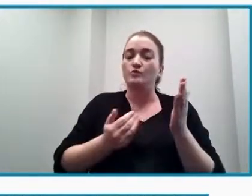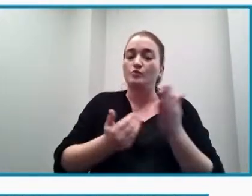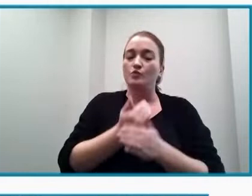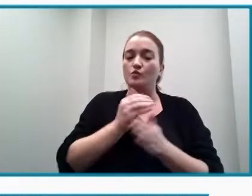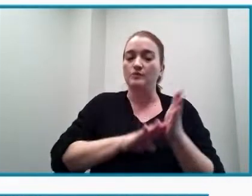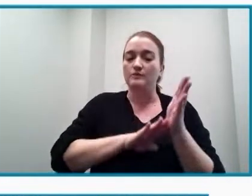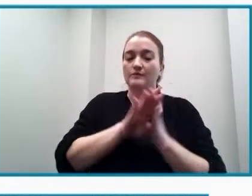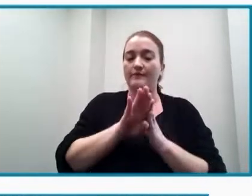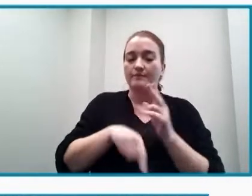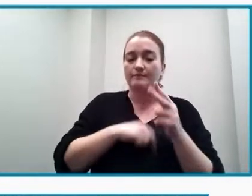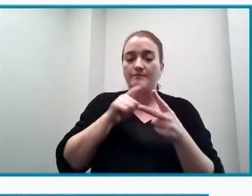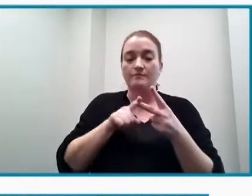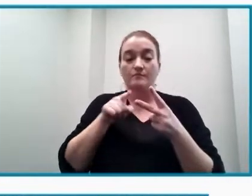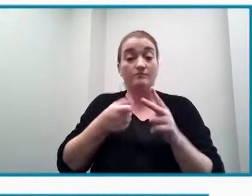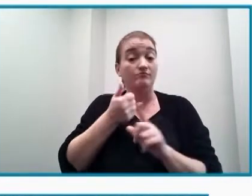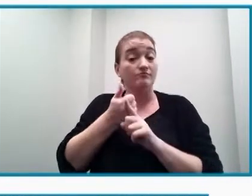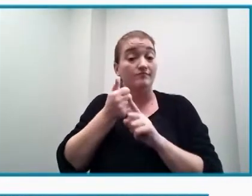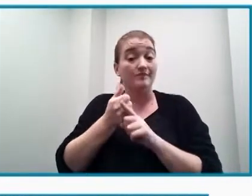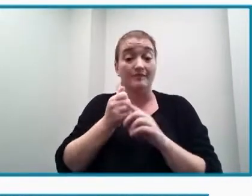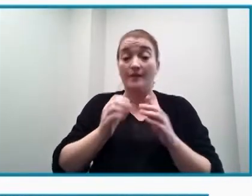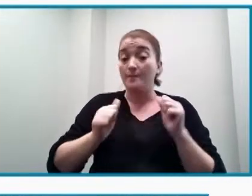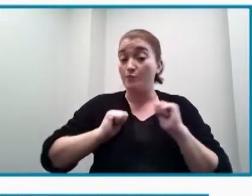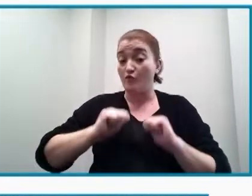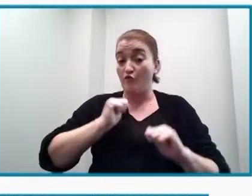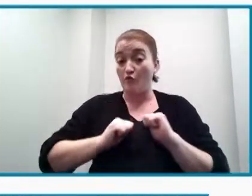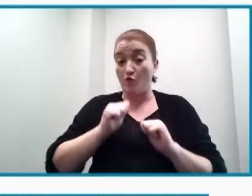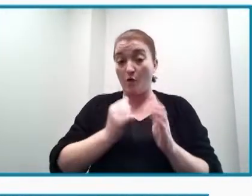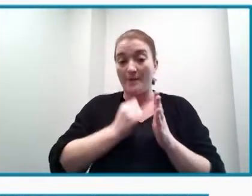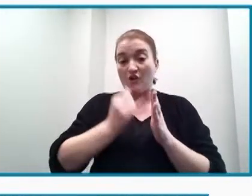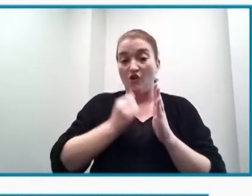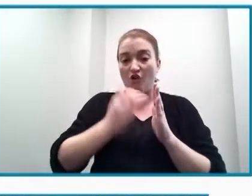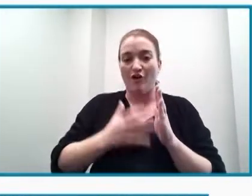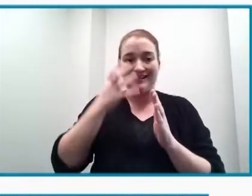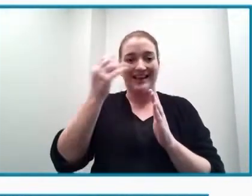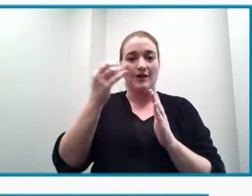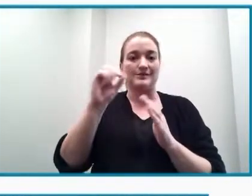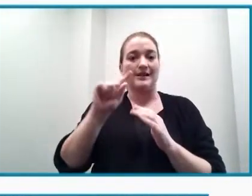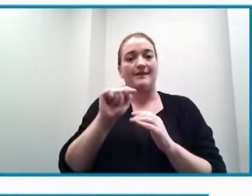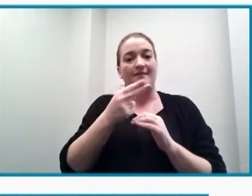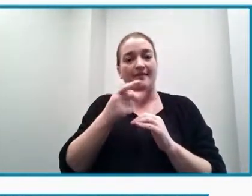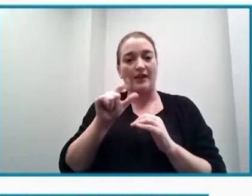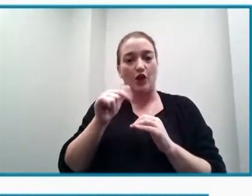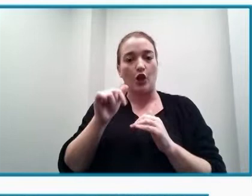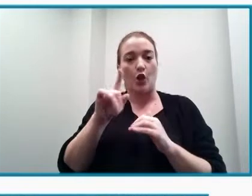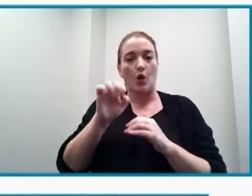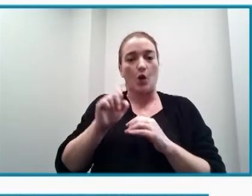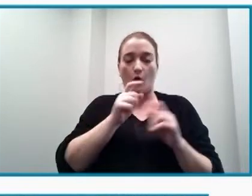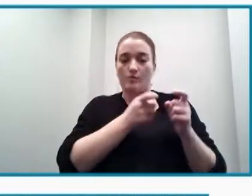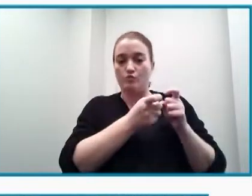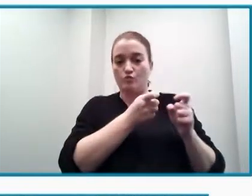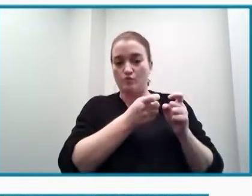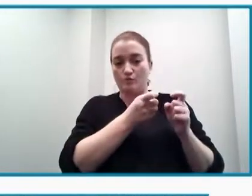and performing artist outside of The Globe, and has been developing original documentarian performance experiences for over